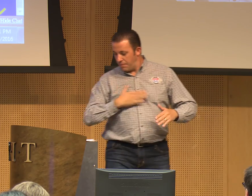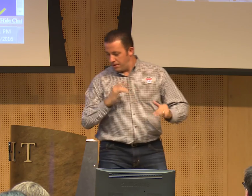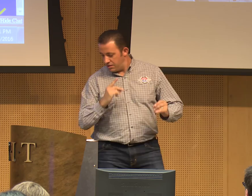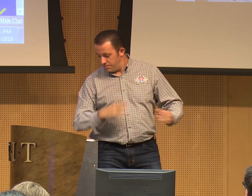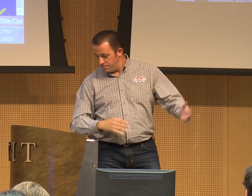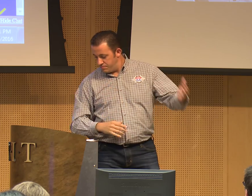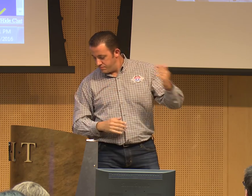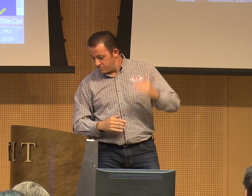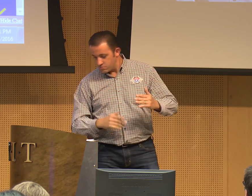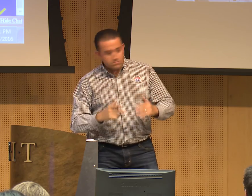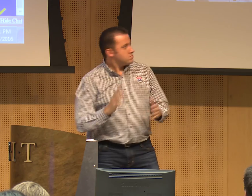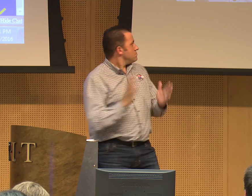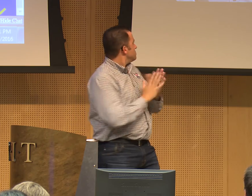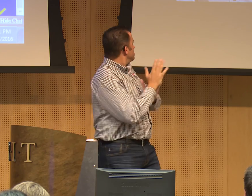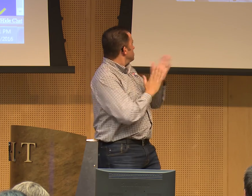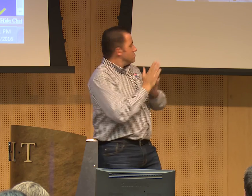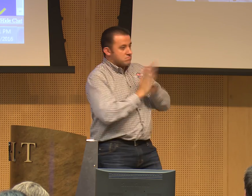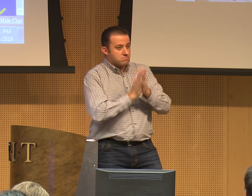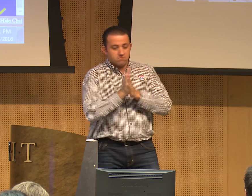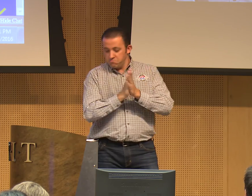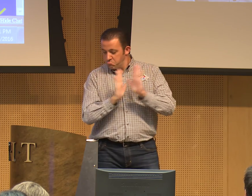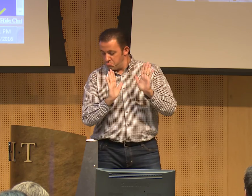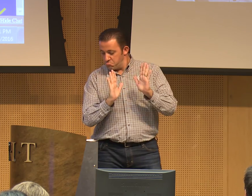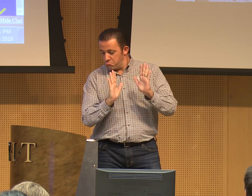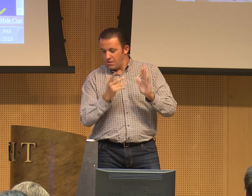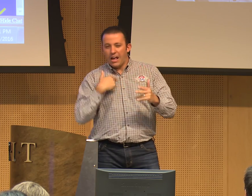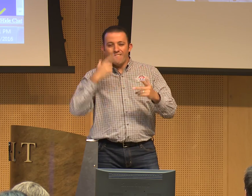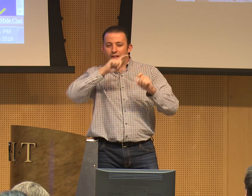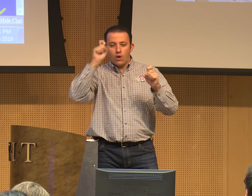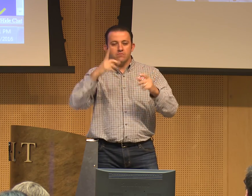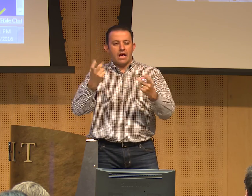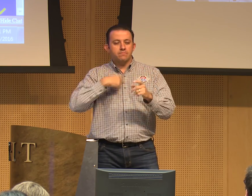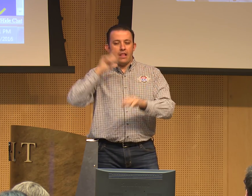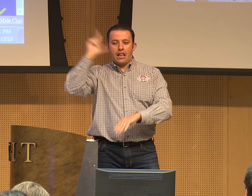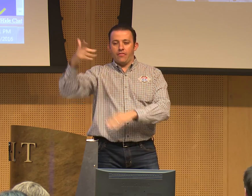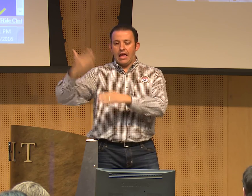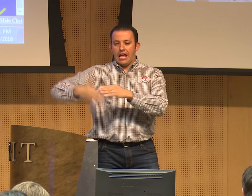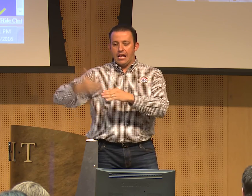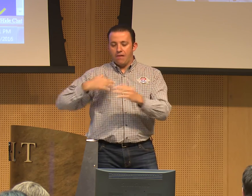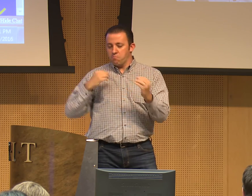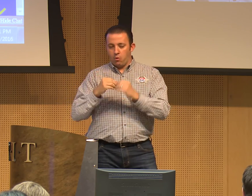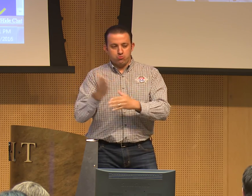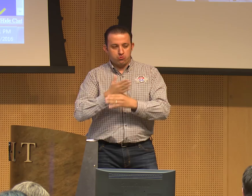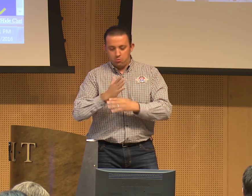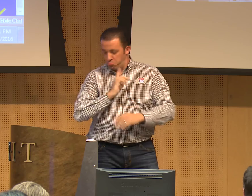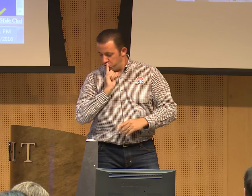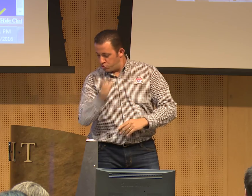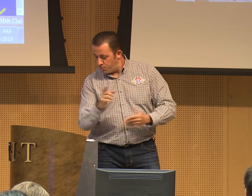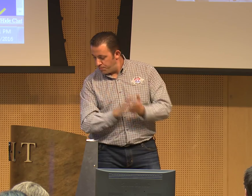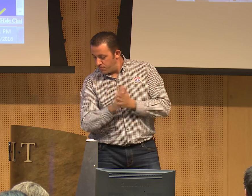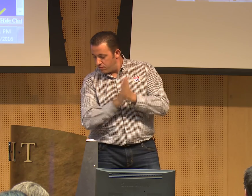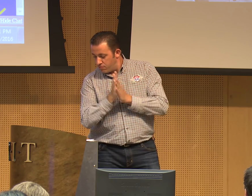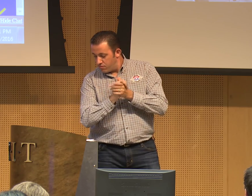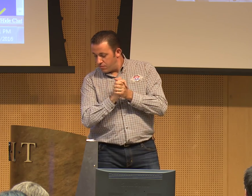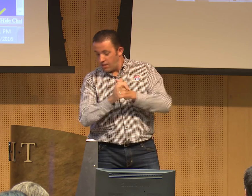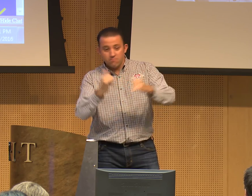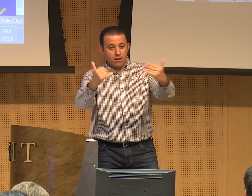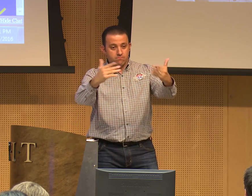so thank you to DSP. And if you've got lots of questions, please hold them till the end, and I will gladly respond to them.